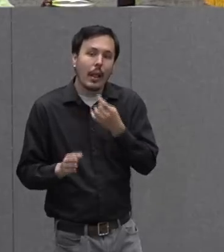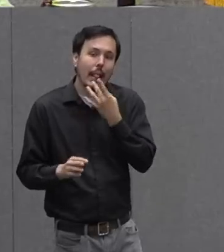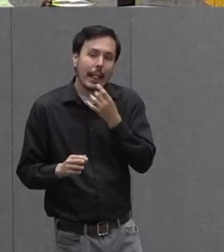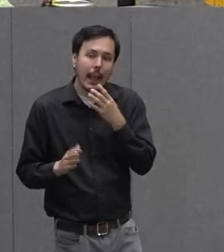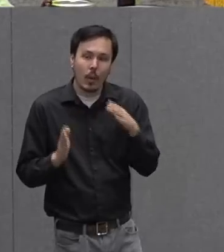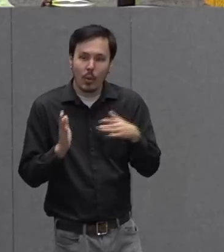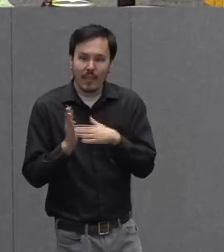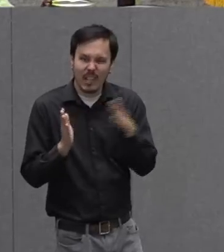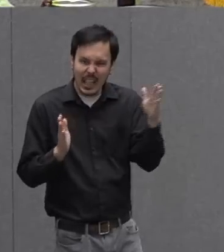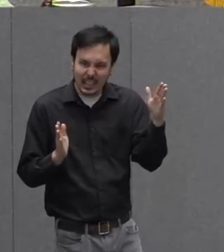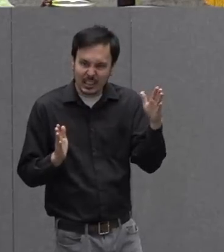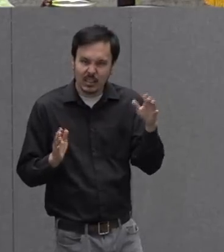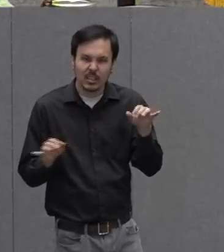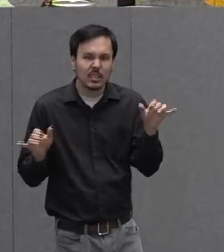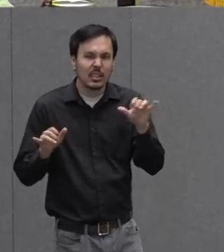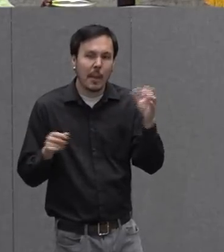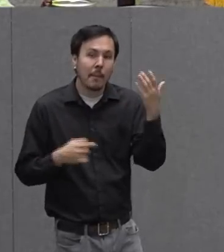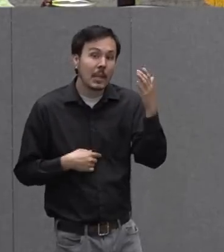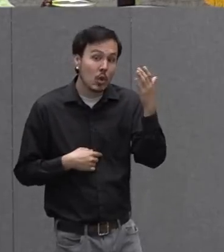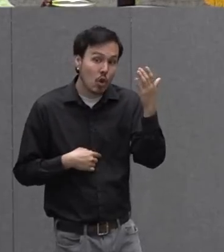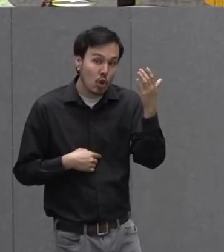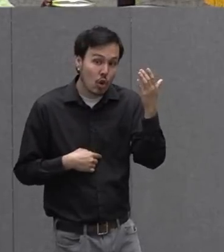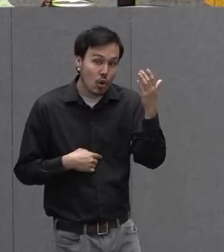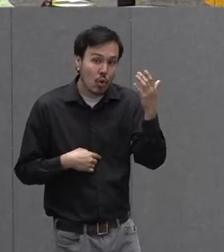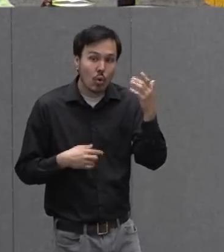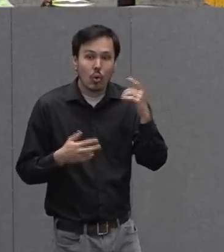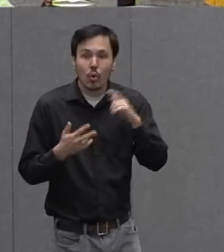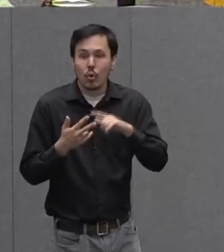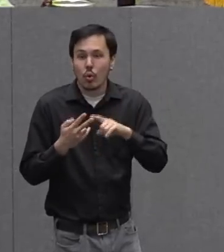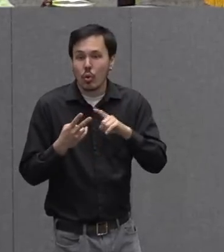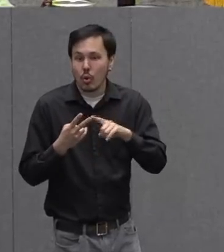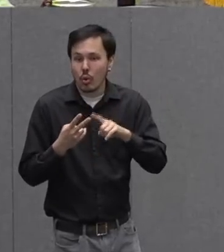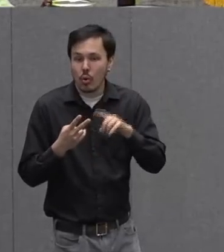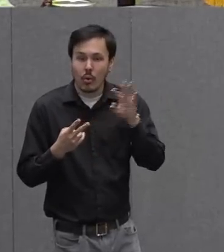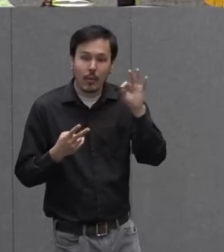like with the mirror or with the aluminum foil.